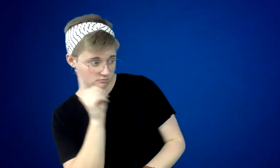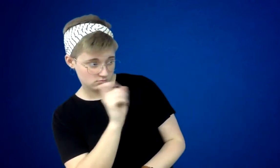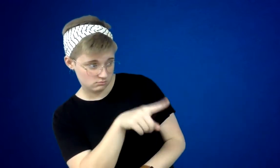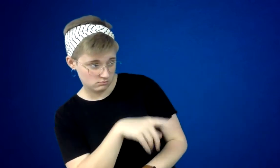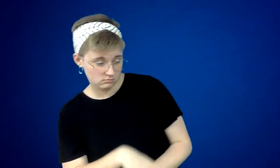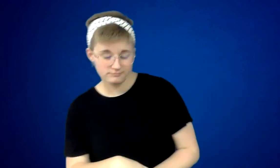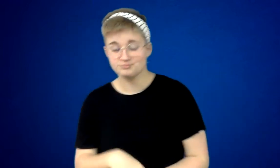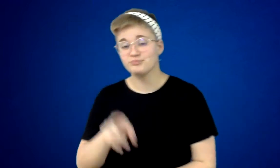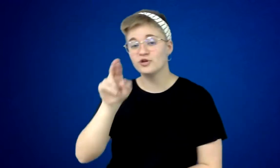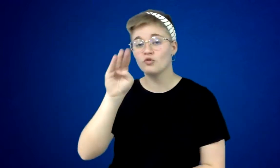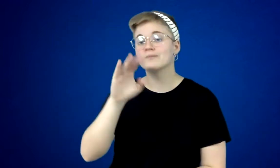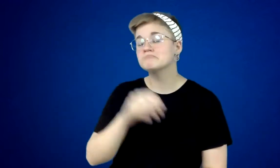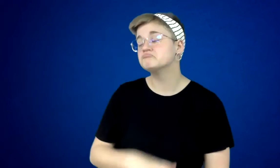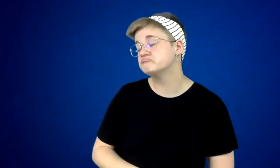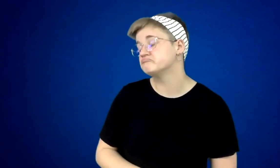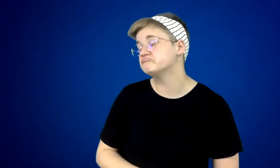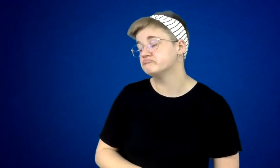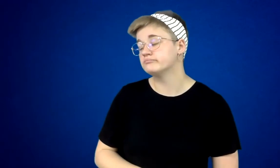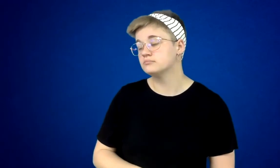Rob nodded. His father sighed again.